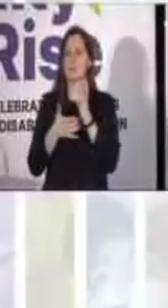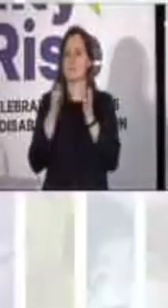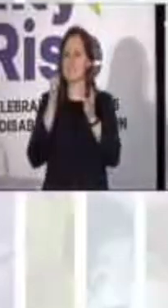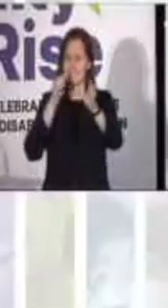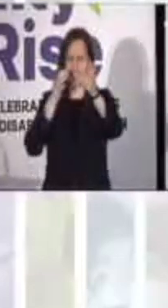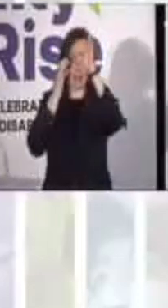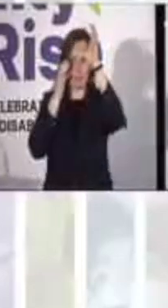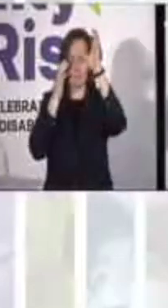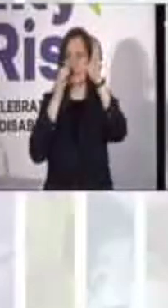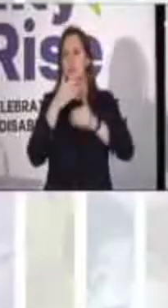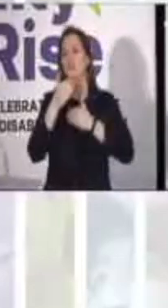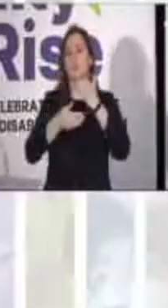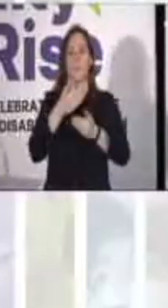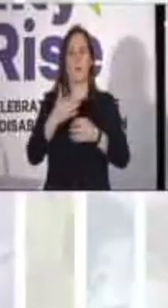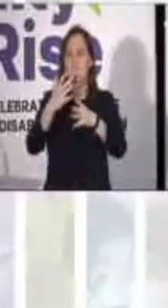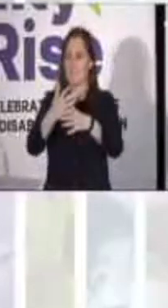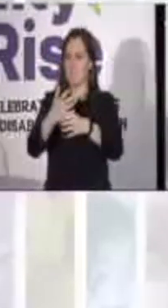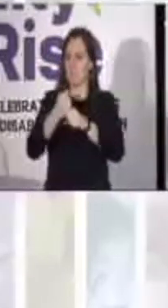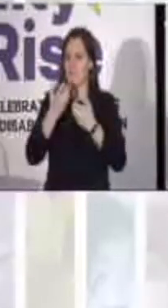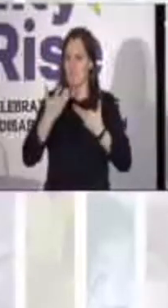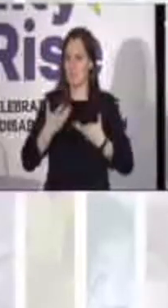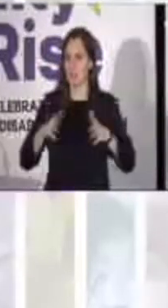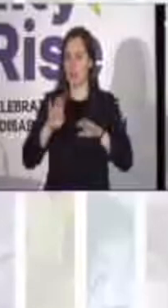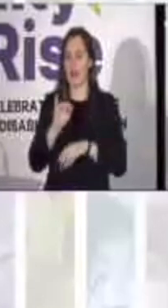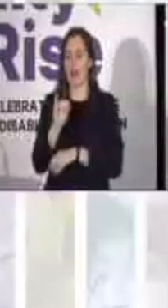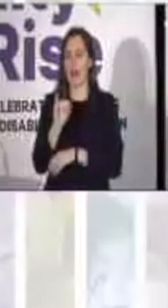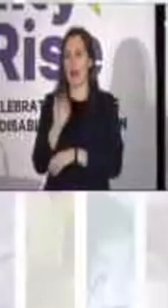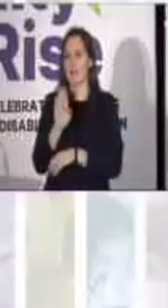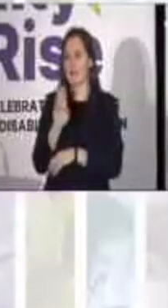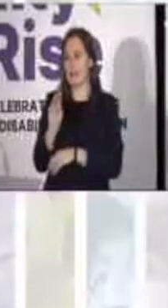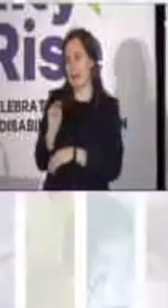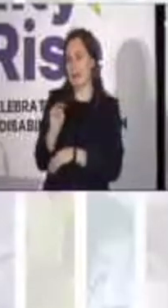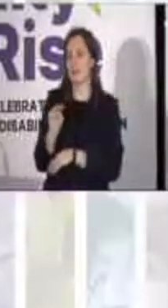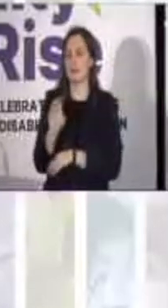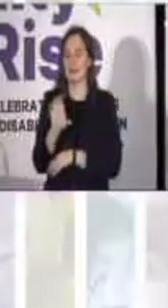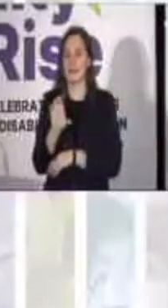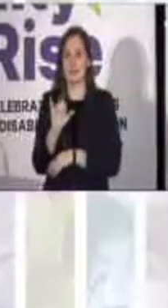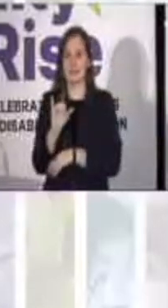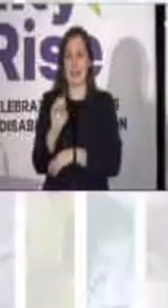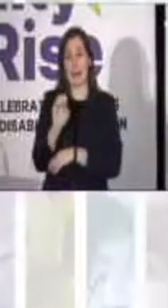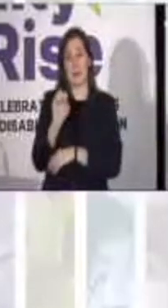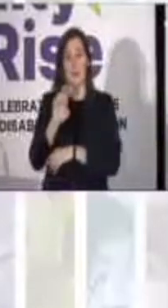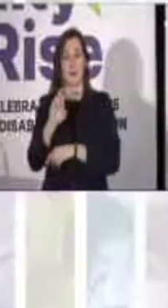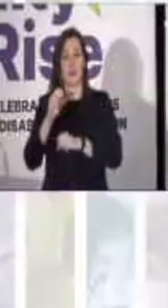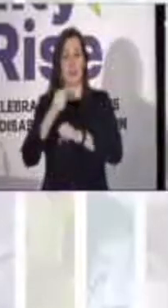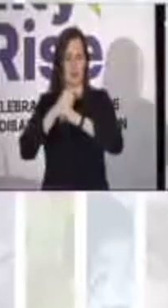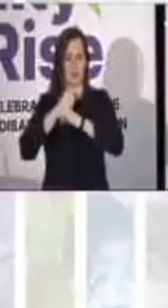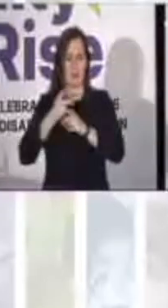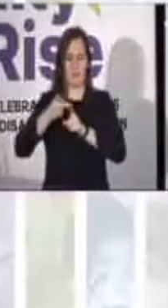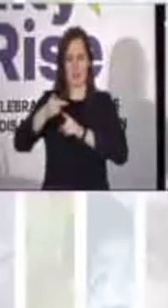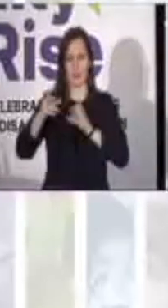COMPLETING AN IBM CYBERSECURITY ANALYST PROFESSIONAL CERTIFICATE.